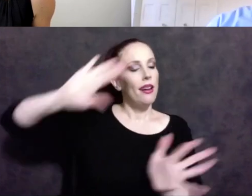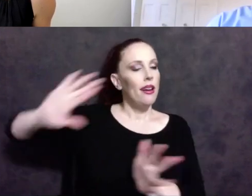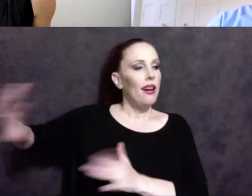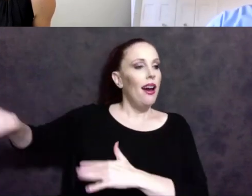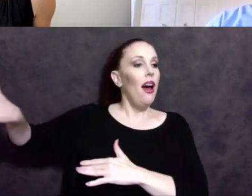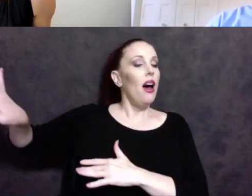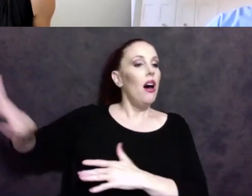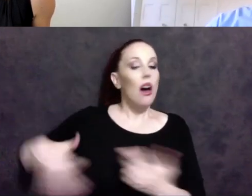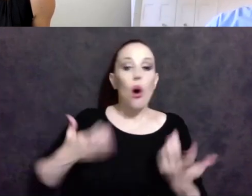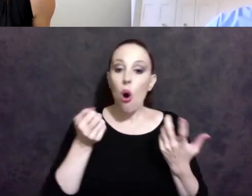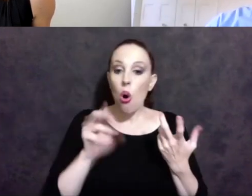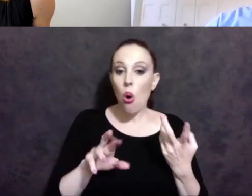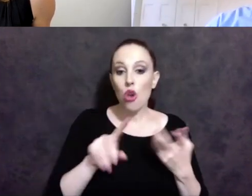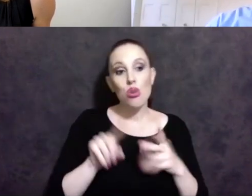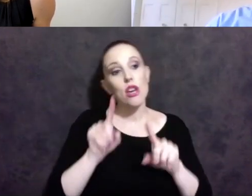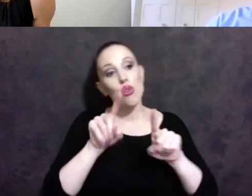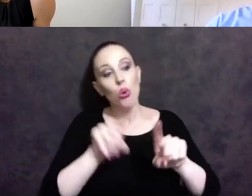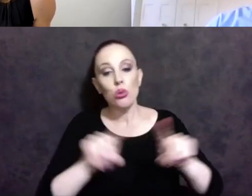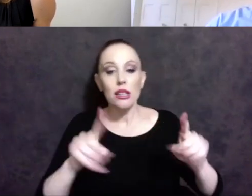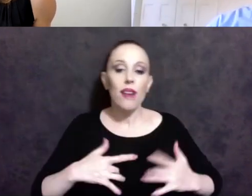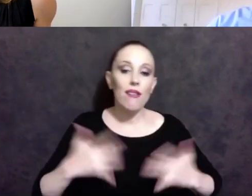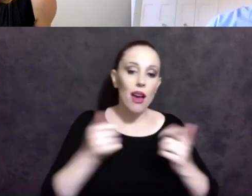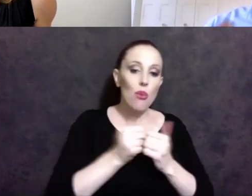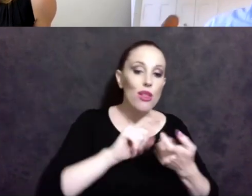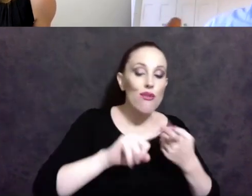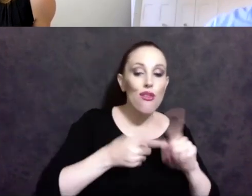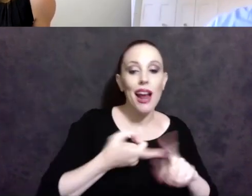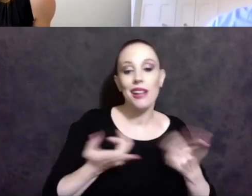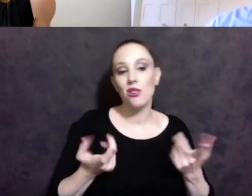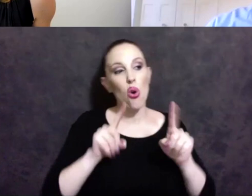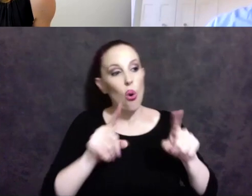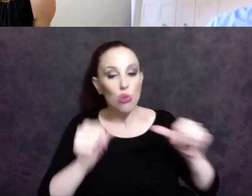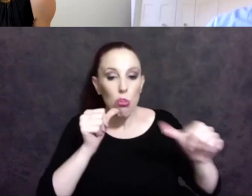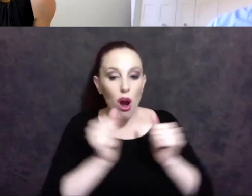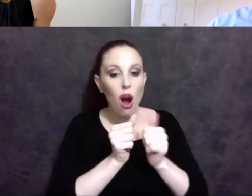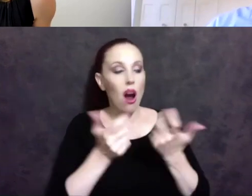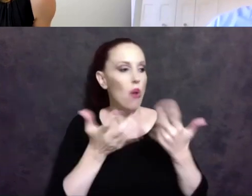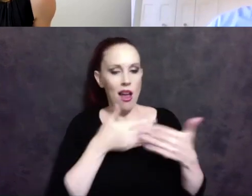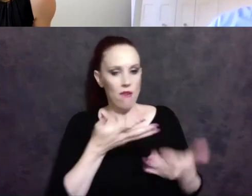go to this event with your friends, or go to a bar, or whatever it might be. Here, we